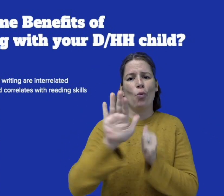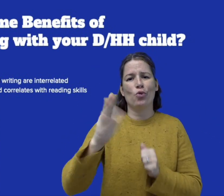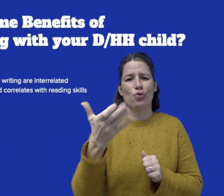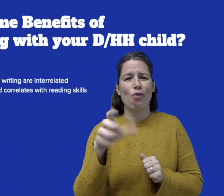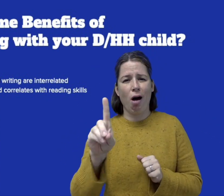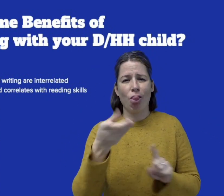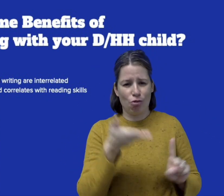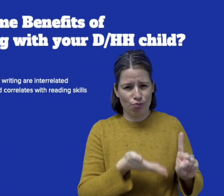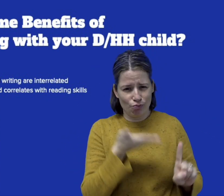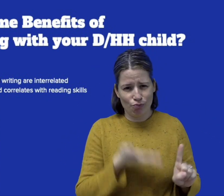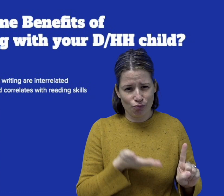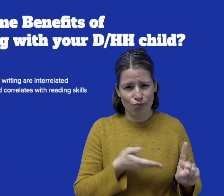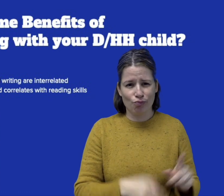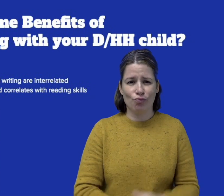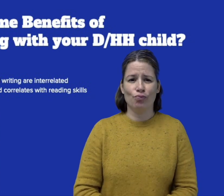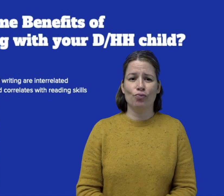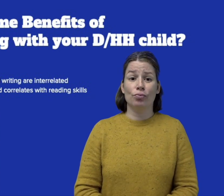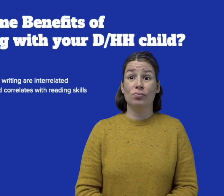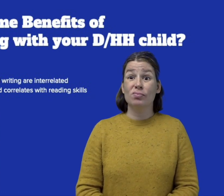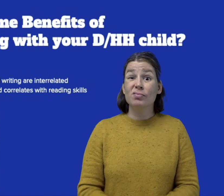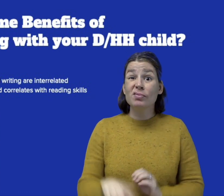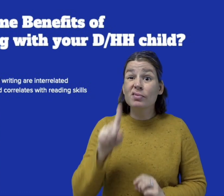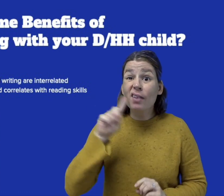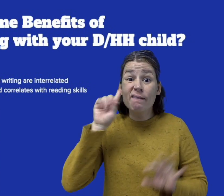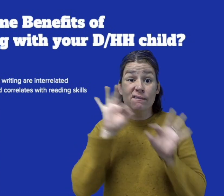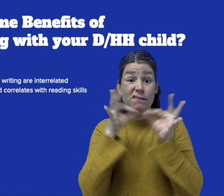Next, we’ll talk a little bit about the benefits of using fingerspelling with your